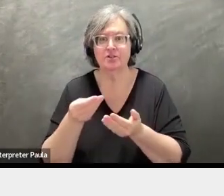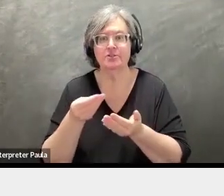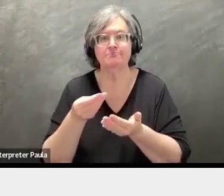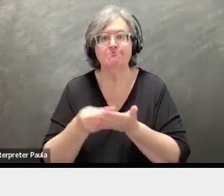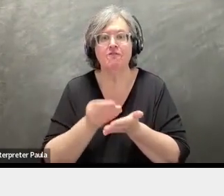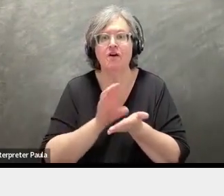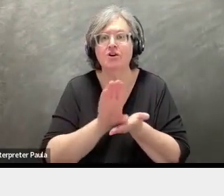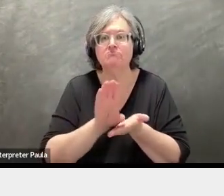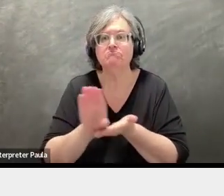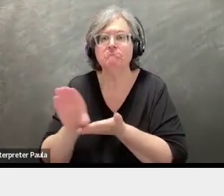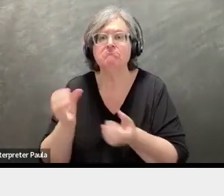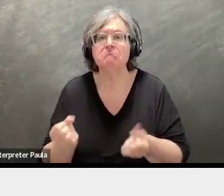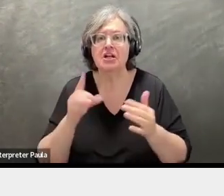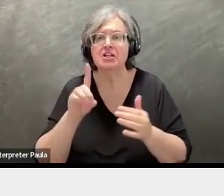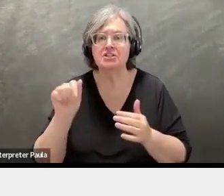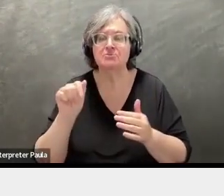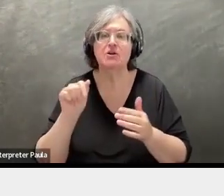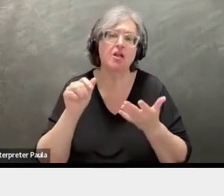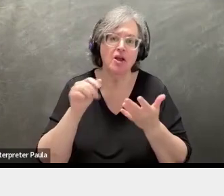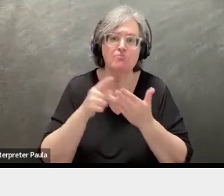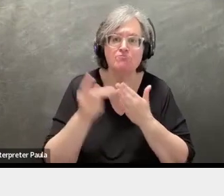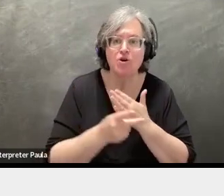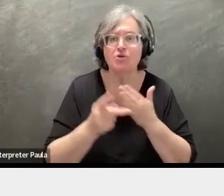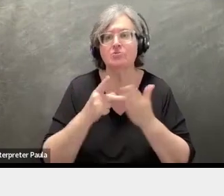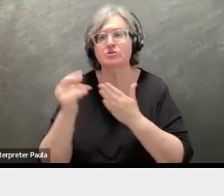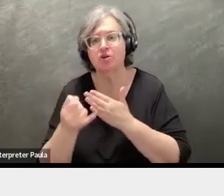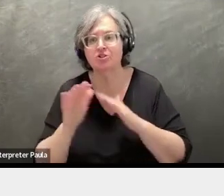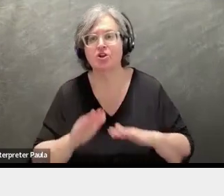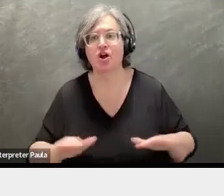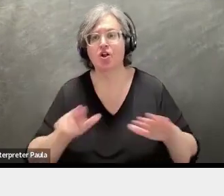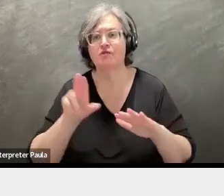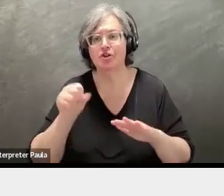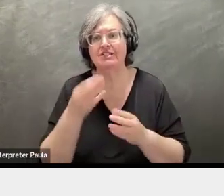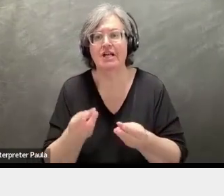programs and projects across the US and territories. Her 30 year